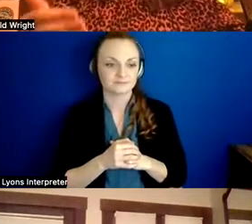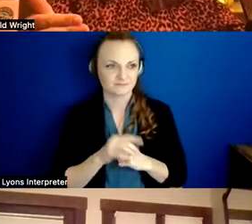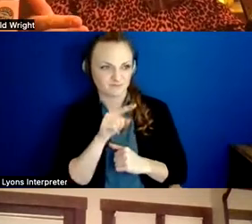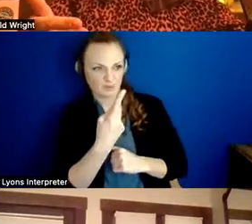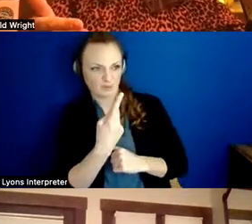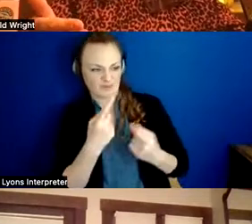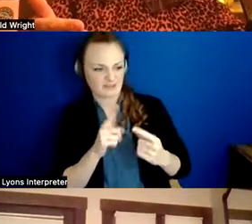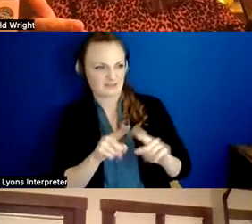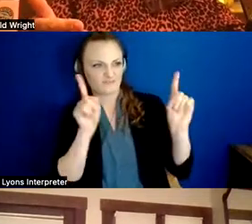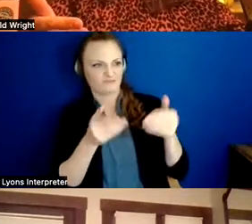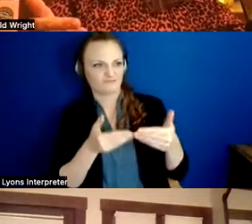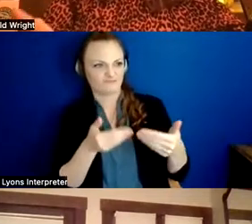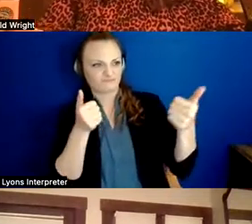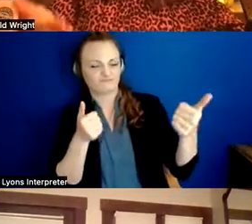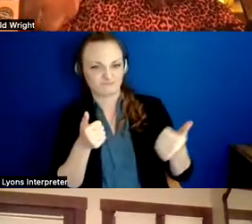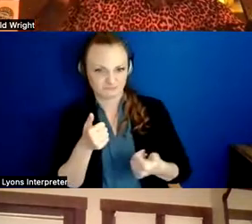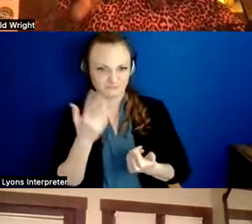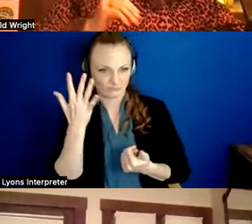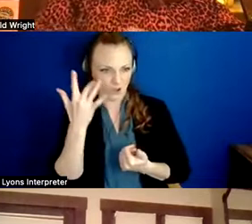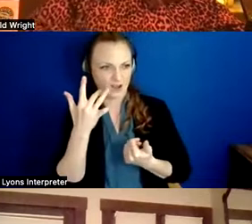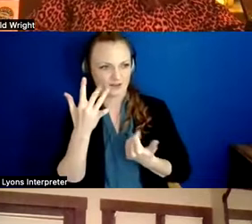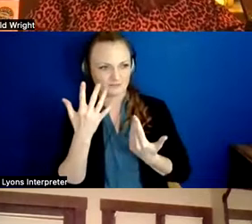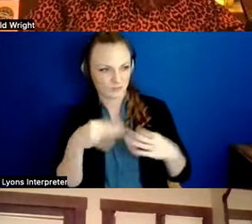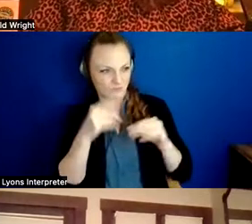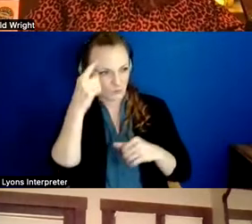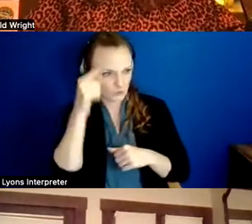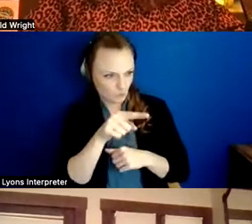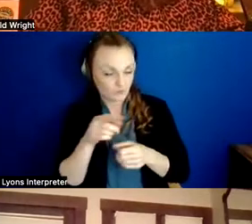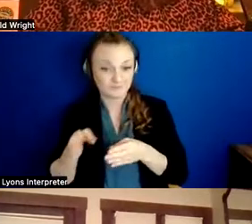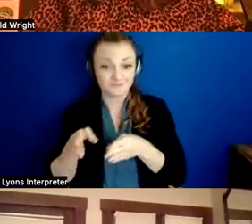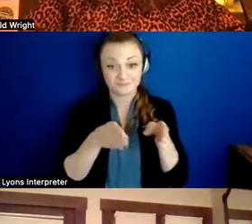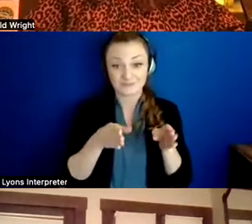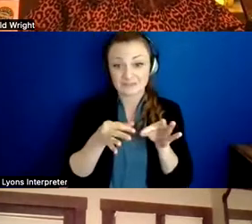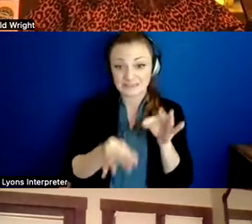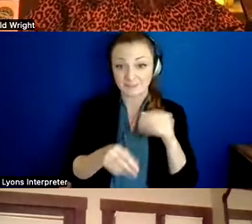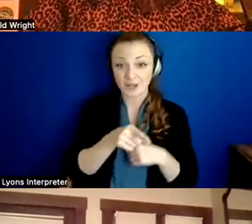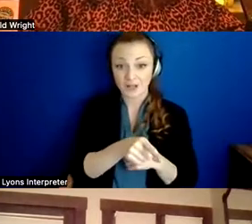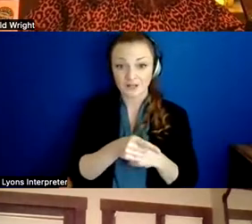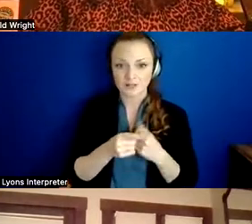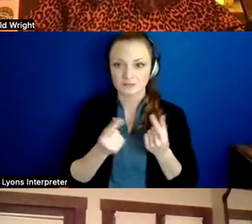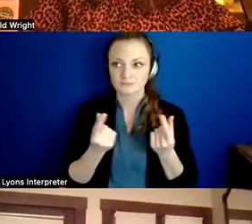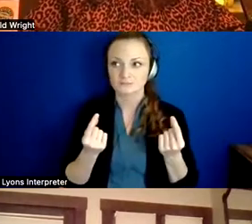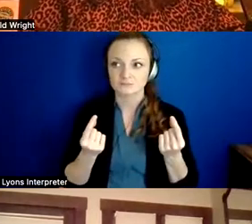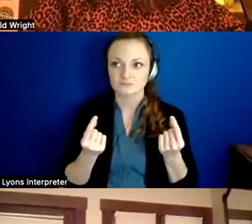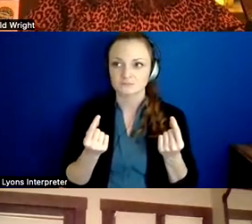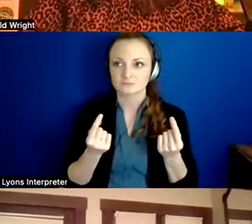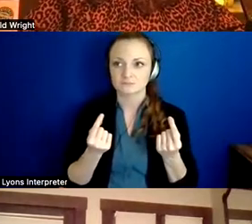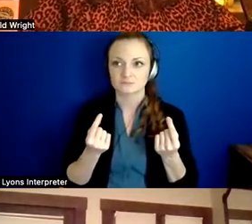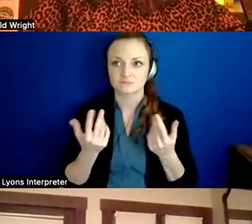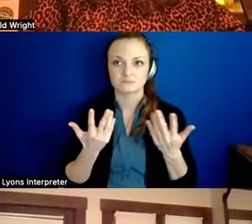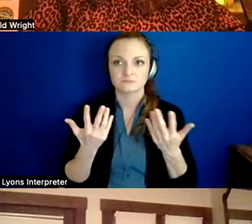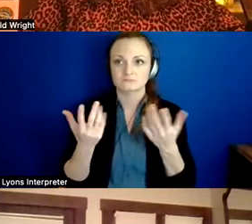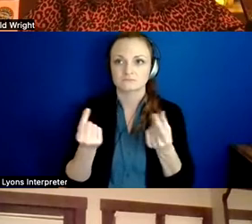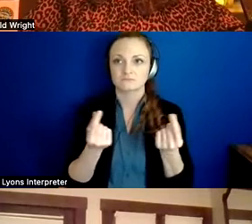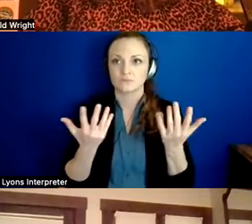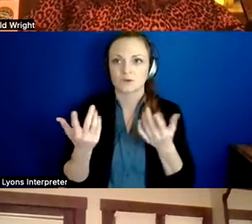19:43:03 Hi, the simple child says, What are we doing? and what's even going on, and a